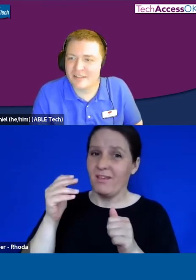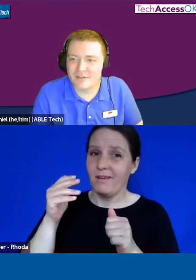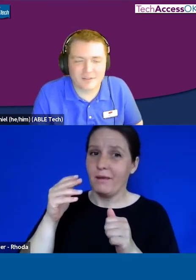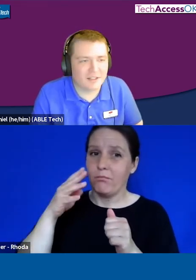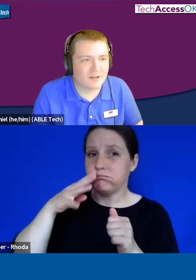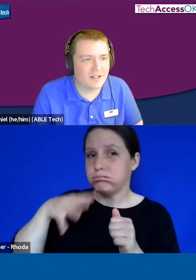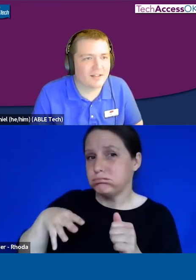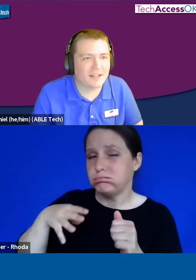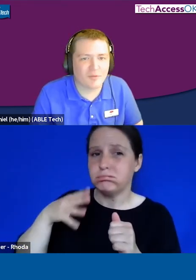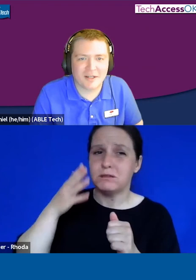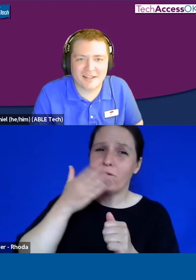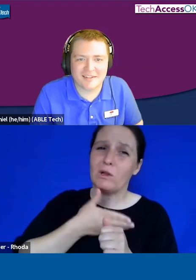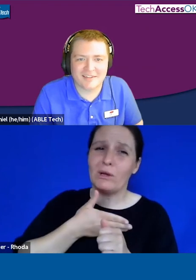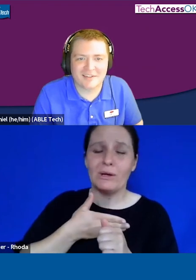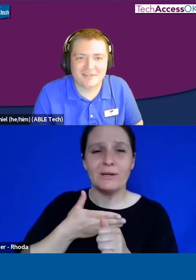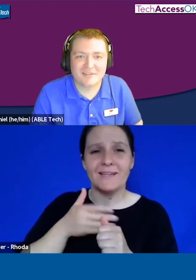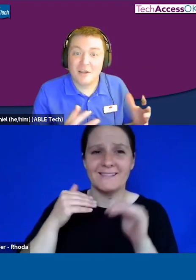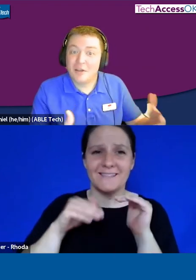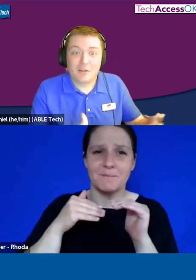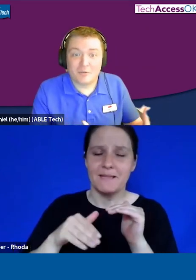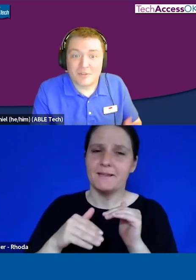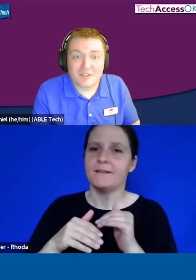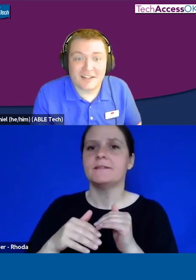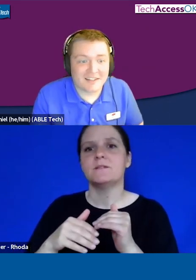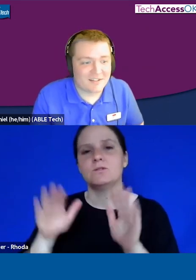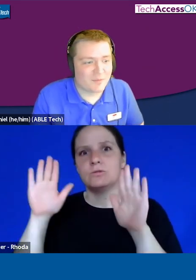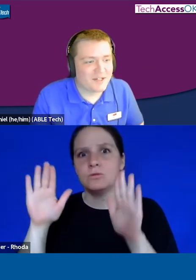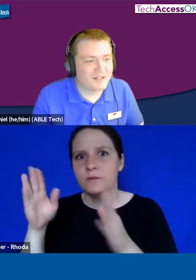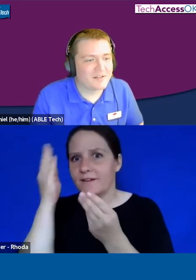so that's great and I think everybody can use a lot of this information.